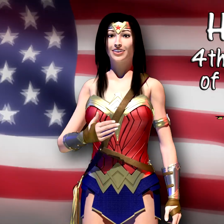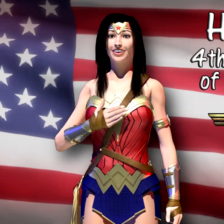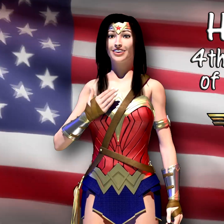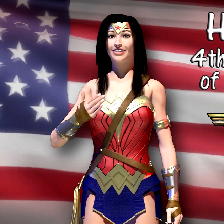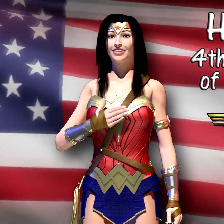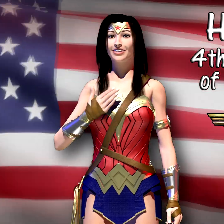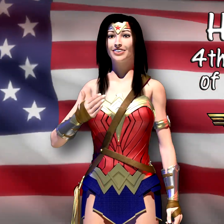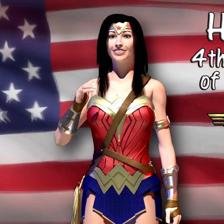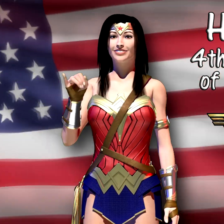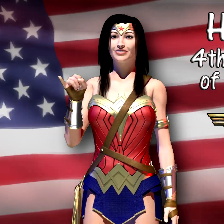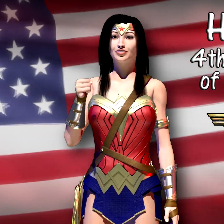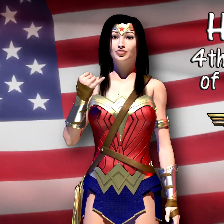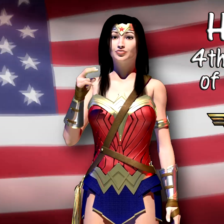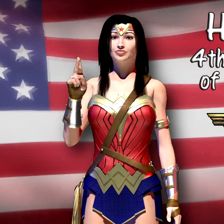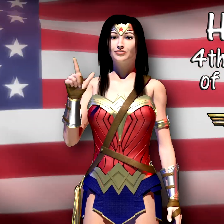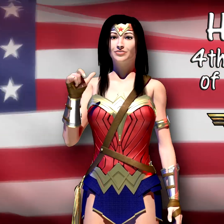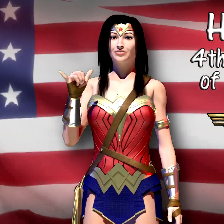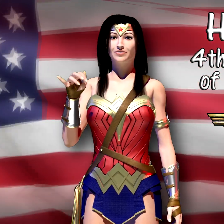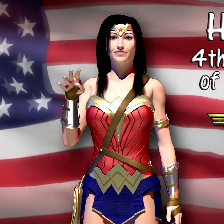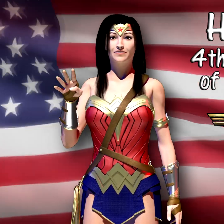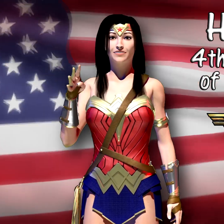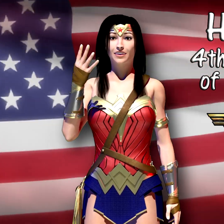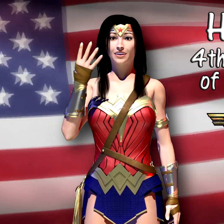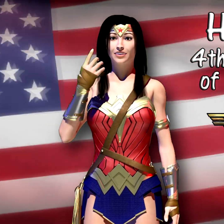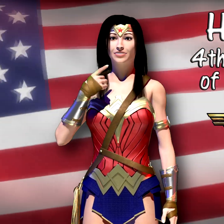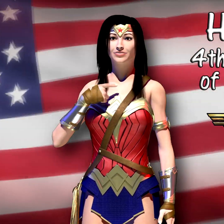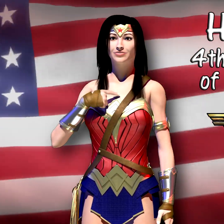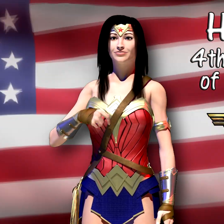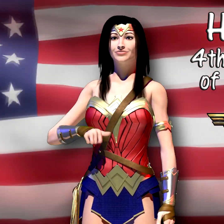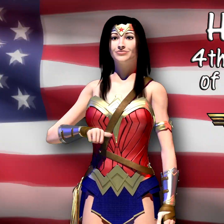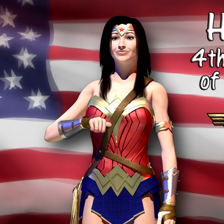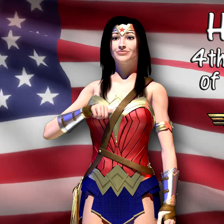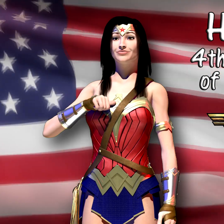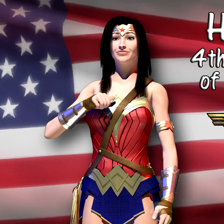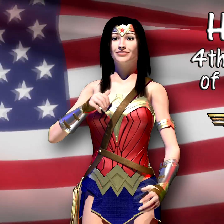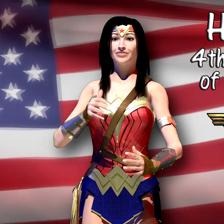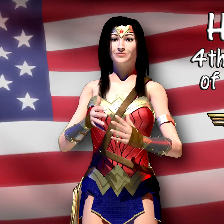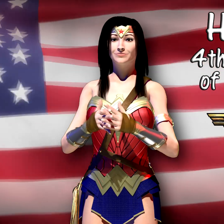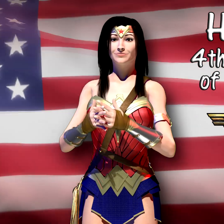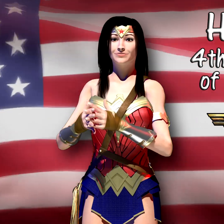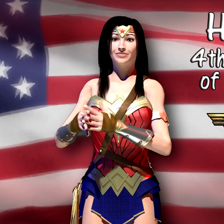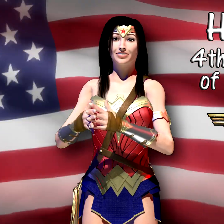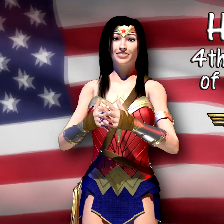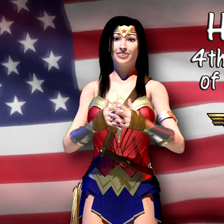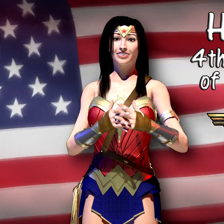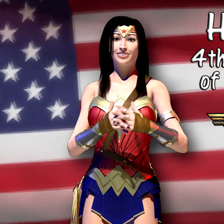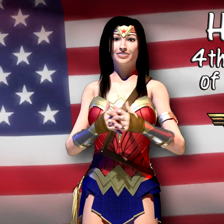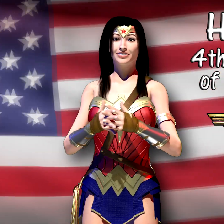Happy 4th of July! I am proud be American!